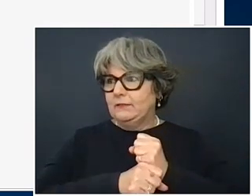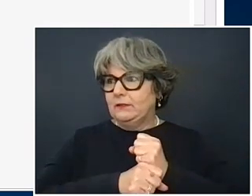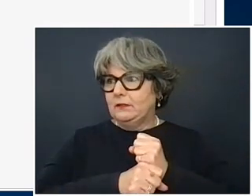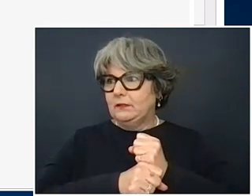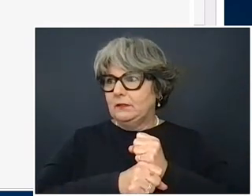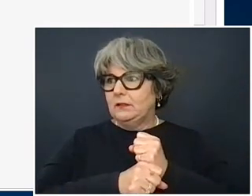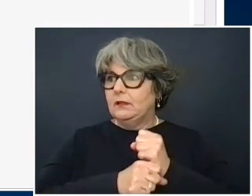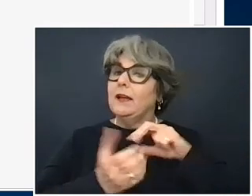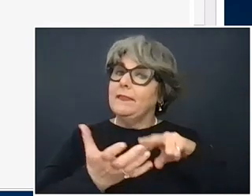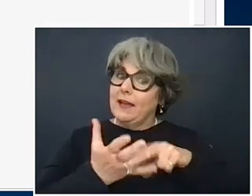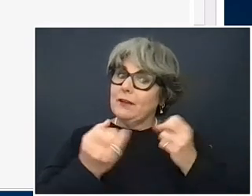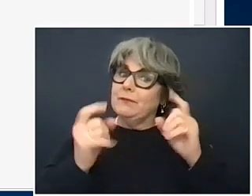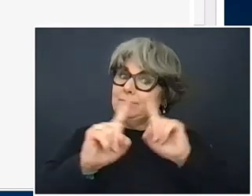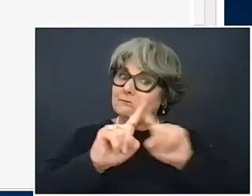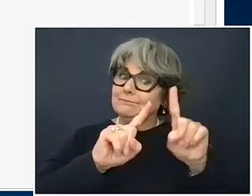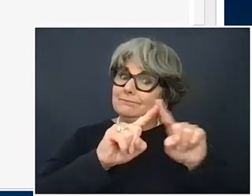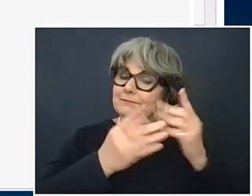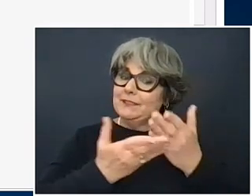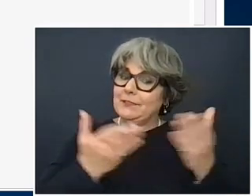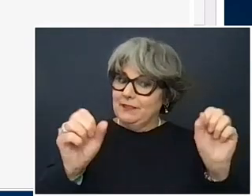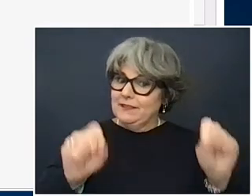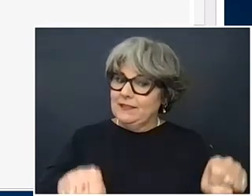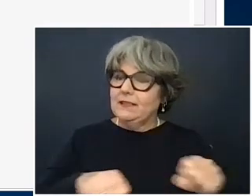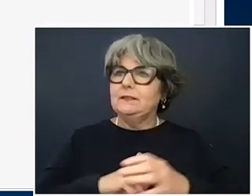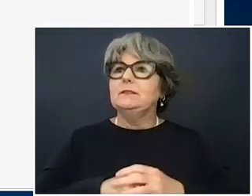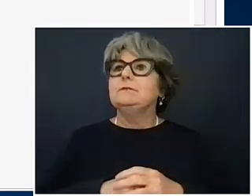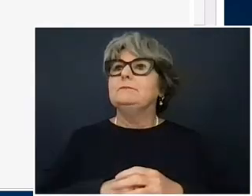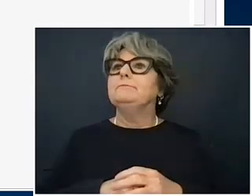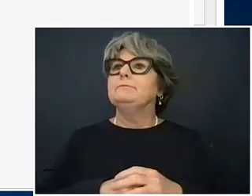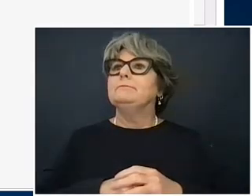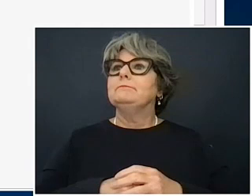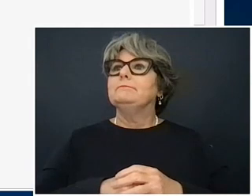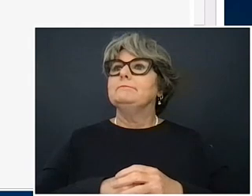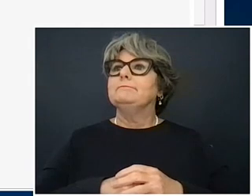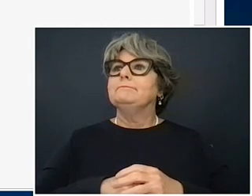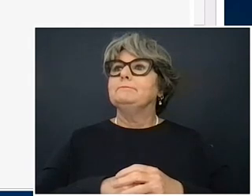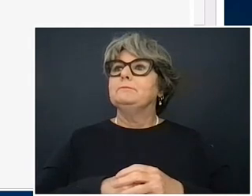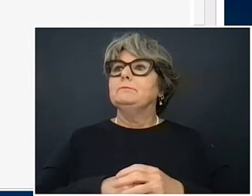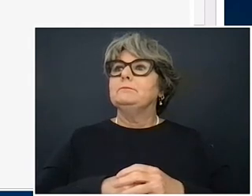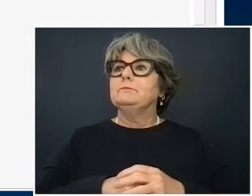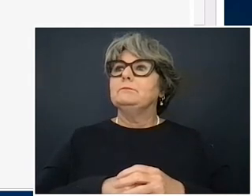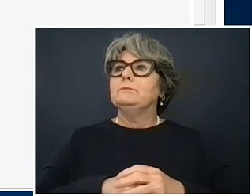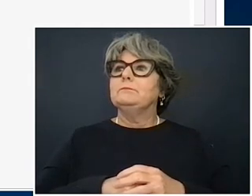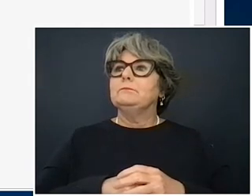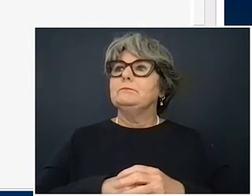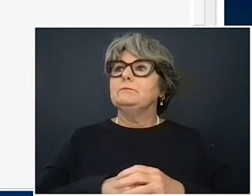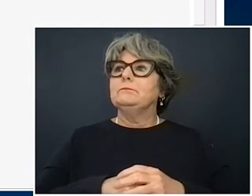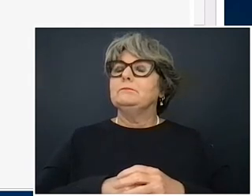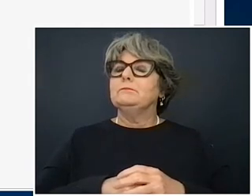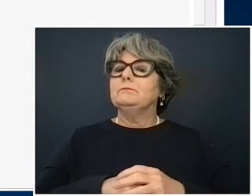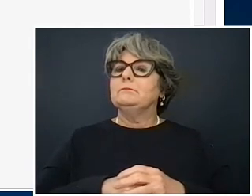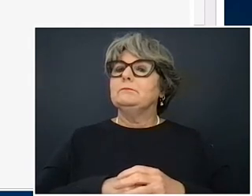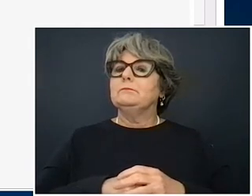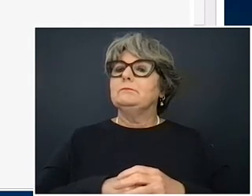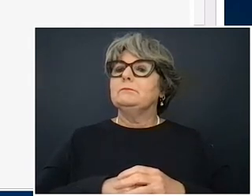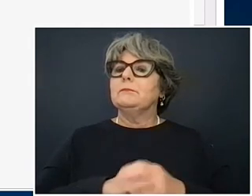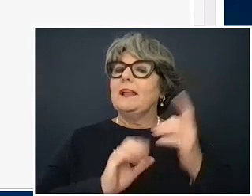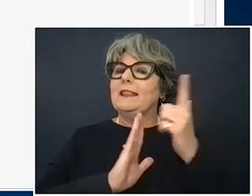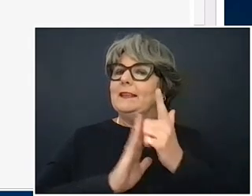things. And people have pointed out here that legal actions against an accreditor